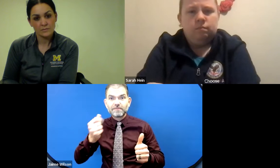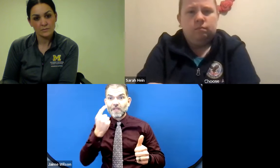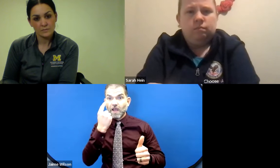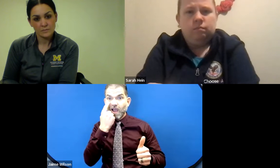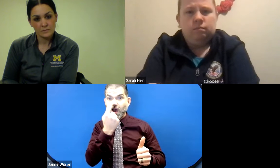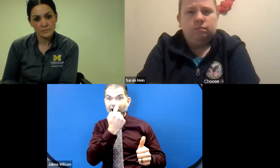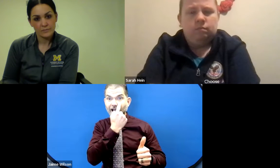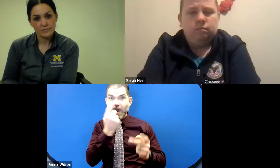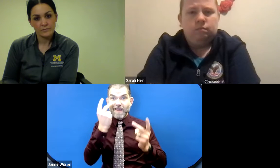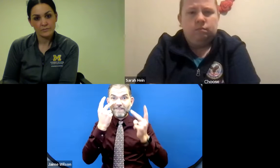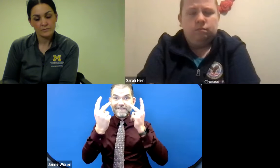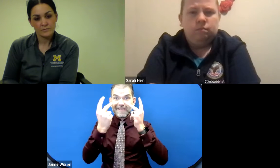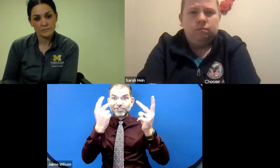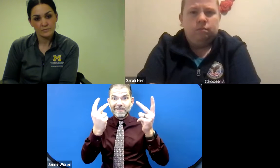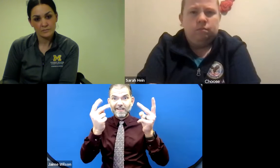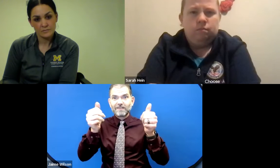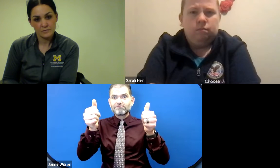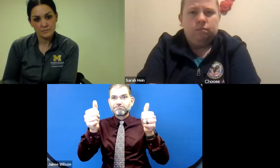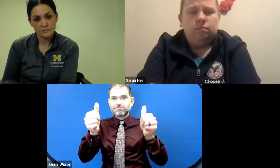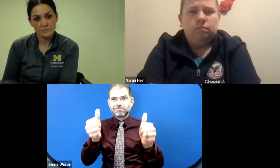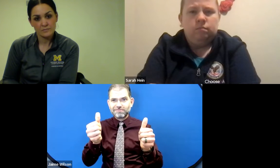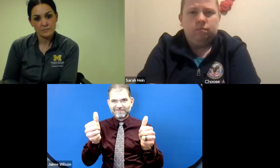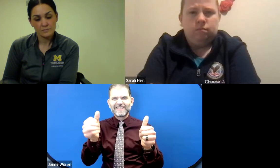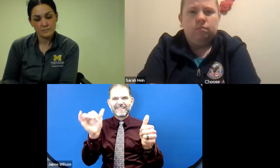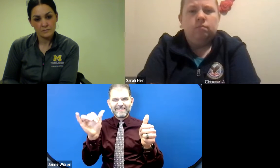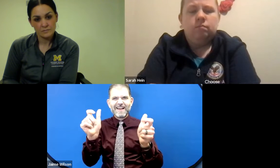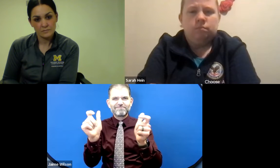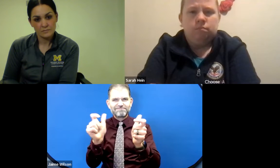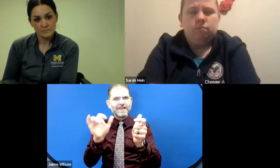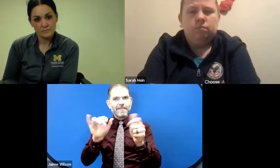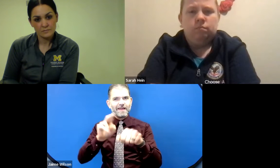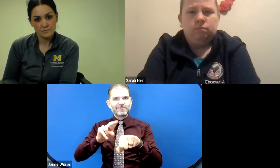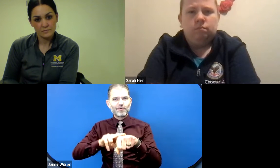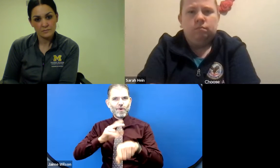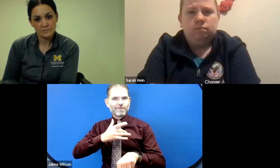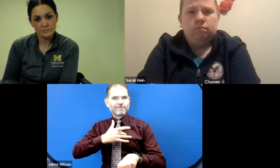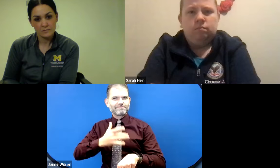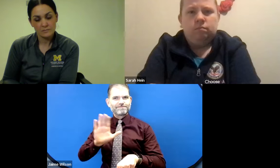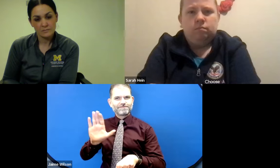ASL Interpreter: declines our ability to smell ASL Interpreter: our eyes and our vision all decline.